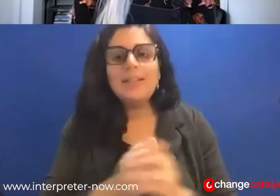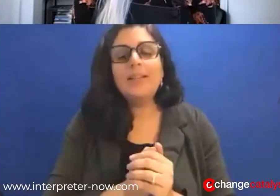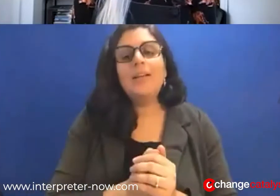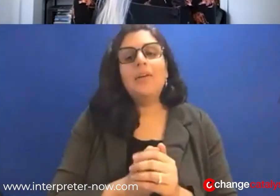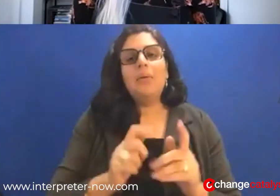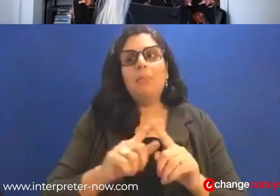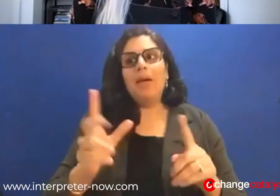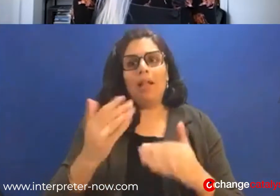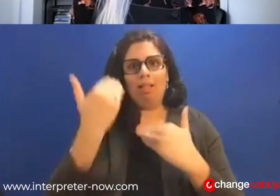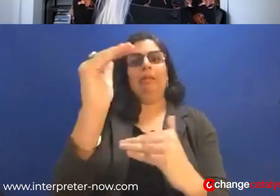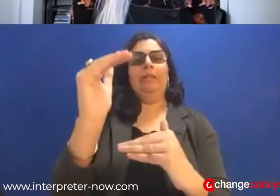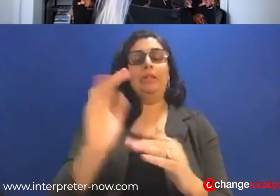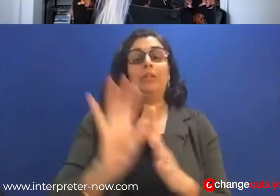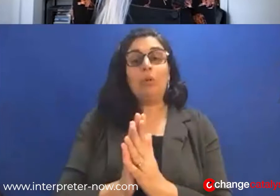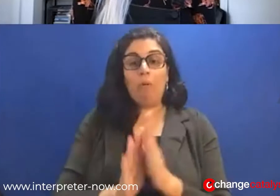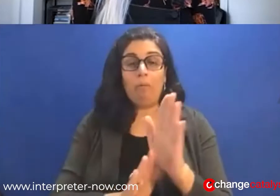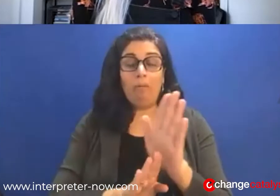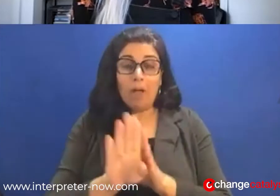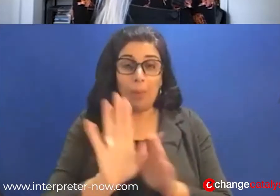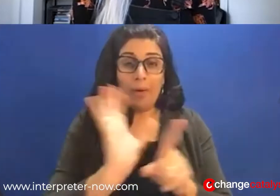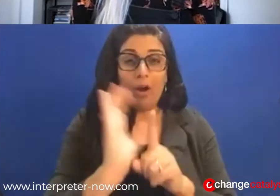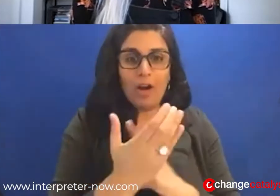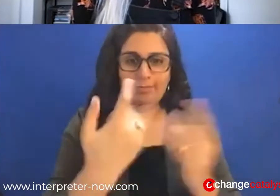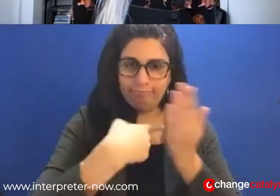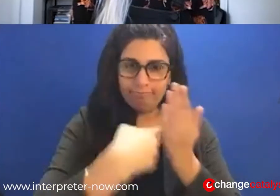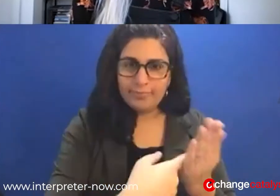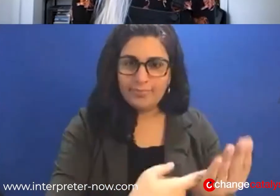So, being able to create a culture where we can discuss that, especially founder to founder,